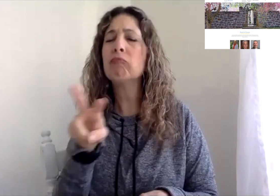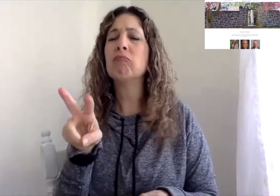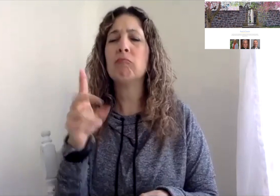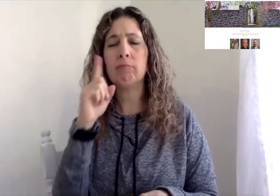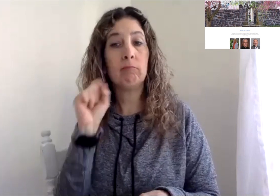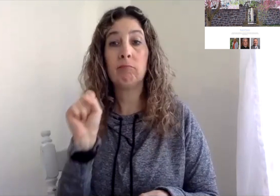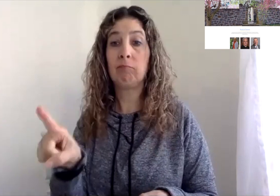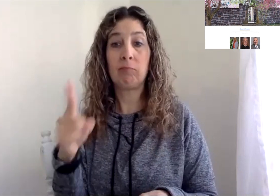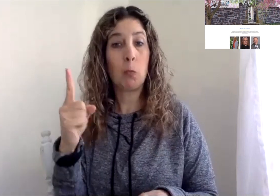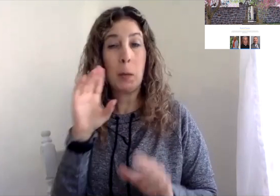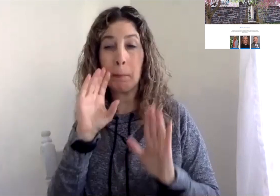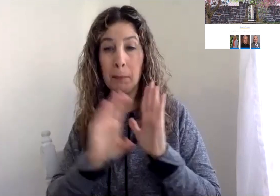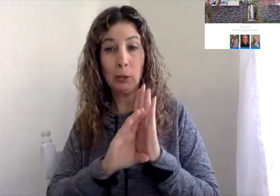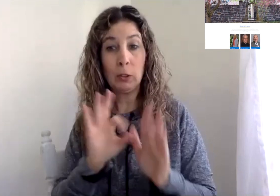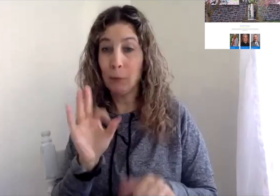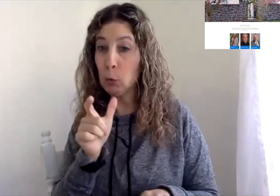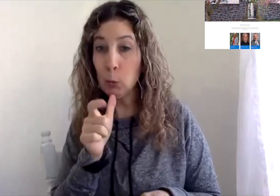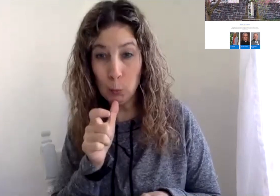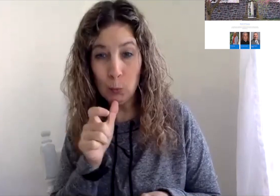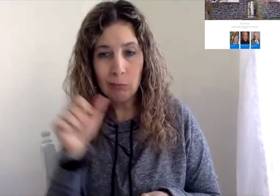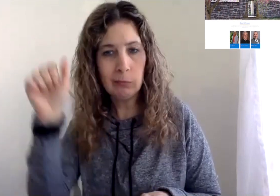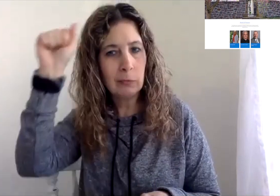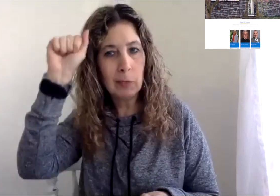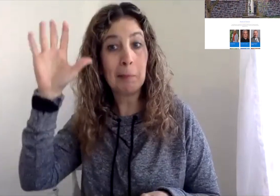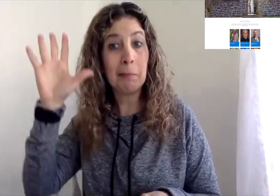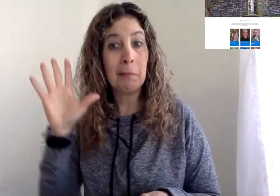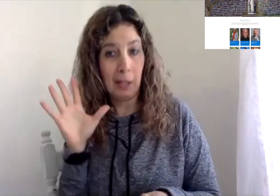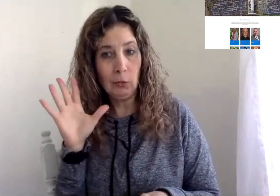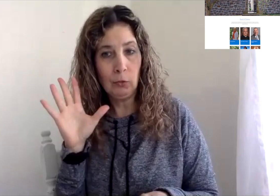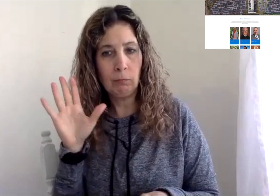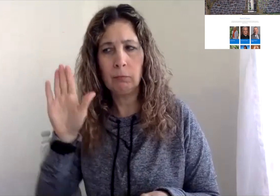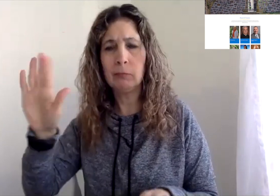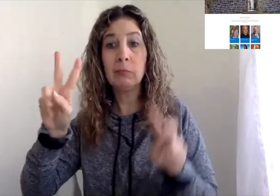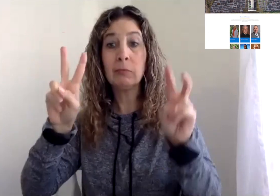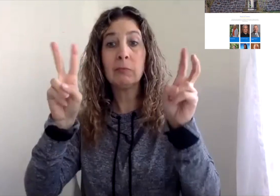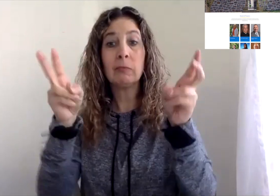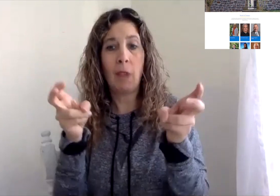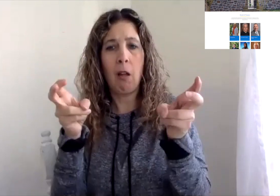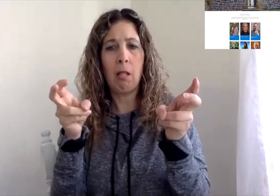looking at the board. There's a picture that really strikes me. It's of Dr. Mason